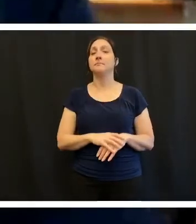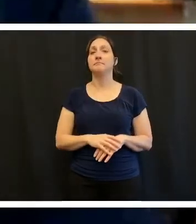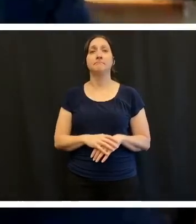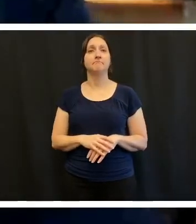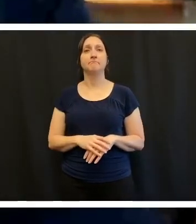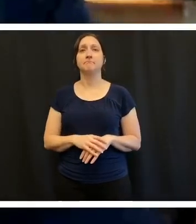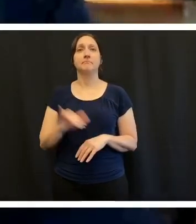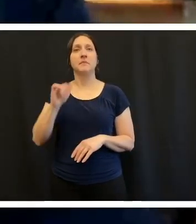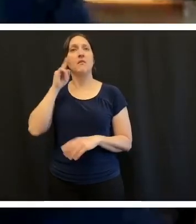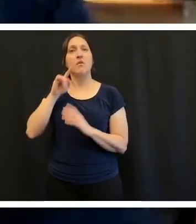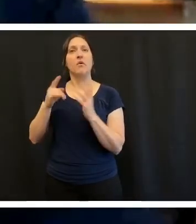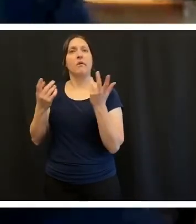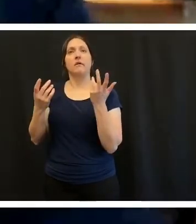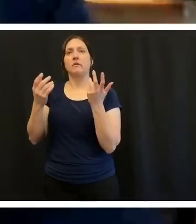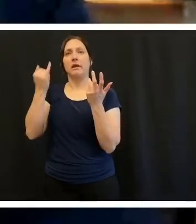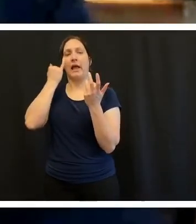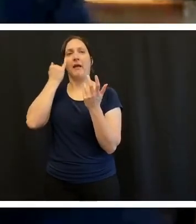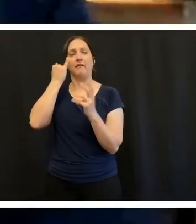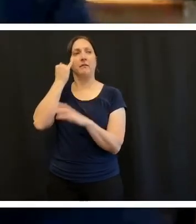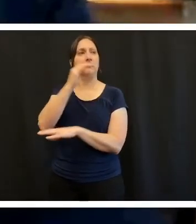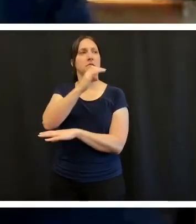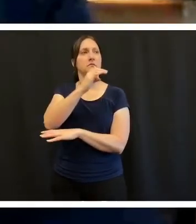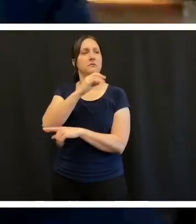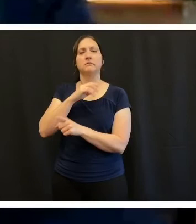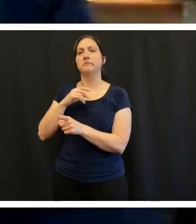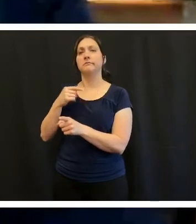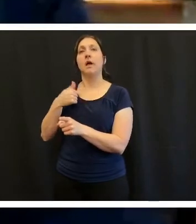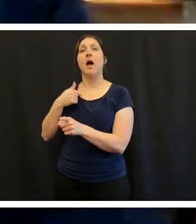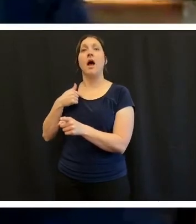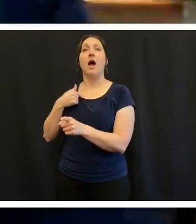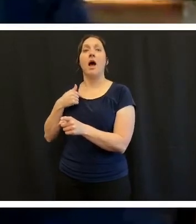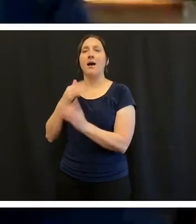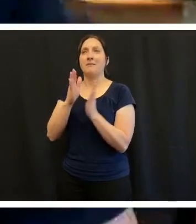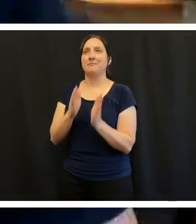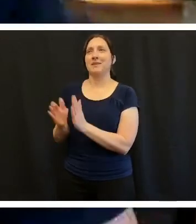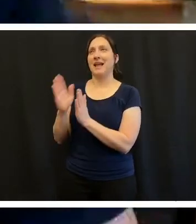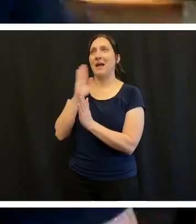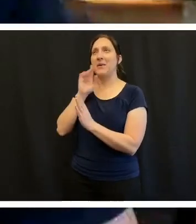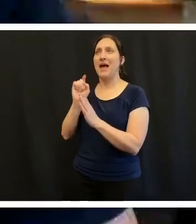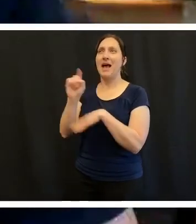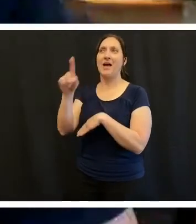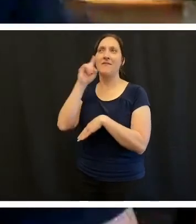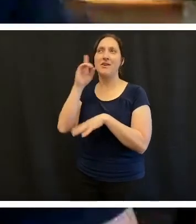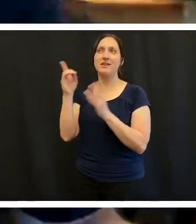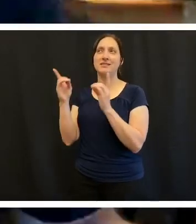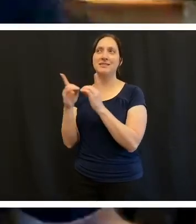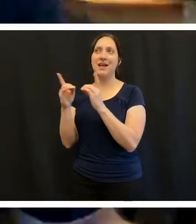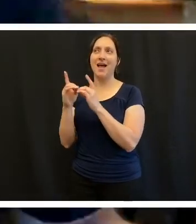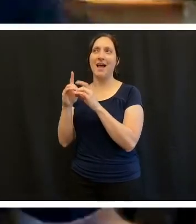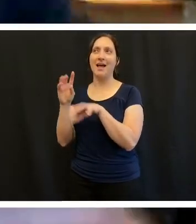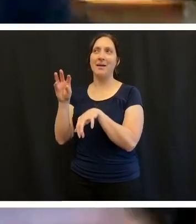What about that person that they were thinking about asking out to the prom that's not gonna happen anymore? Do their parents have a job?